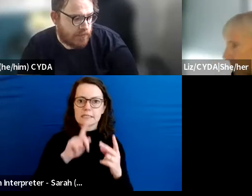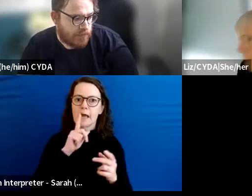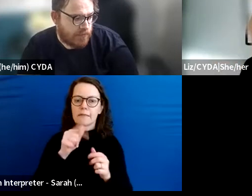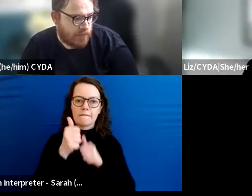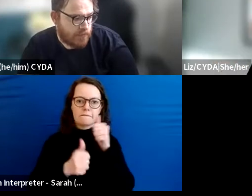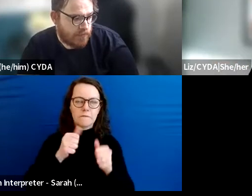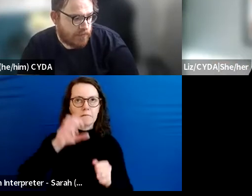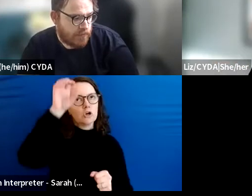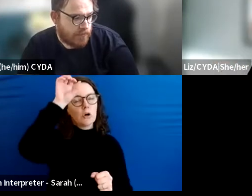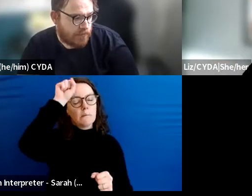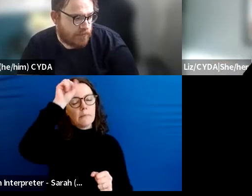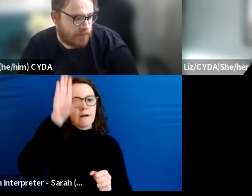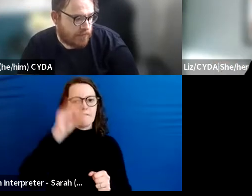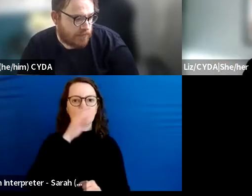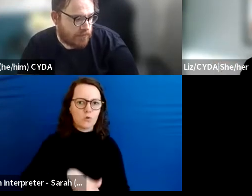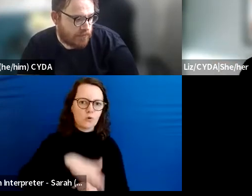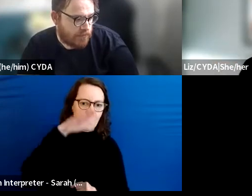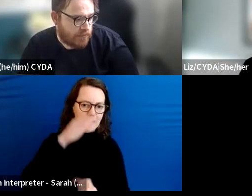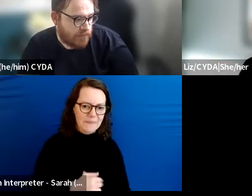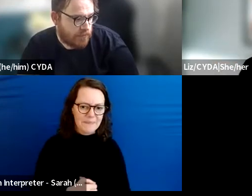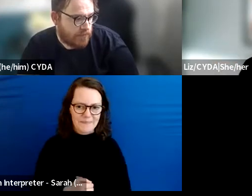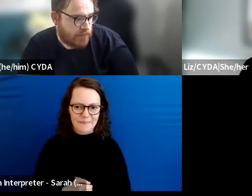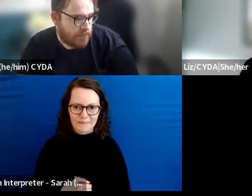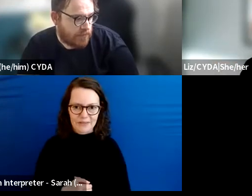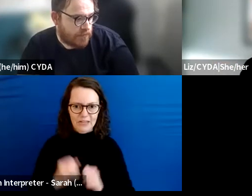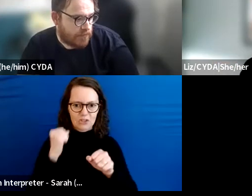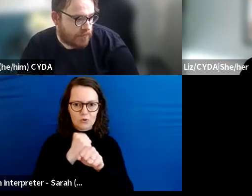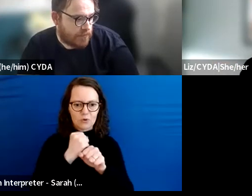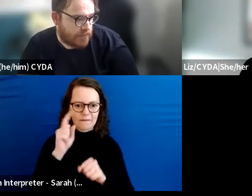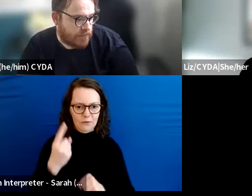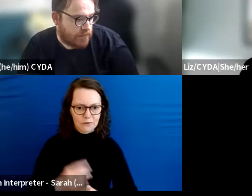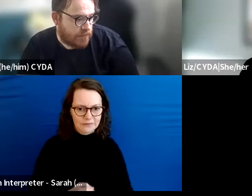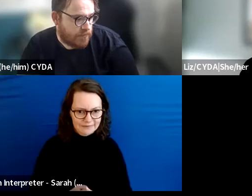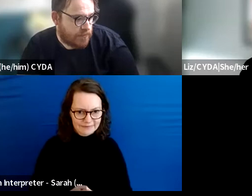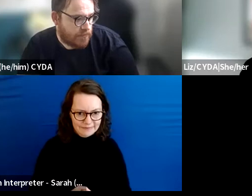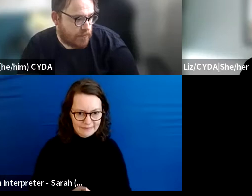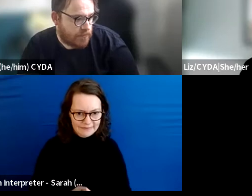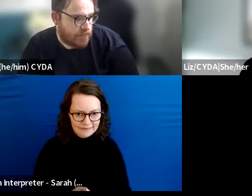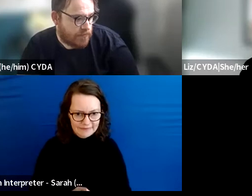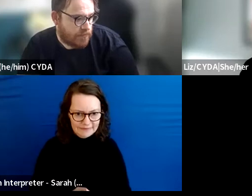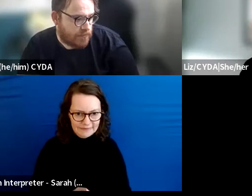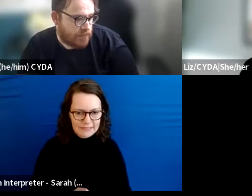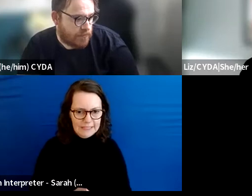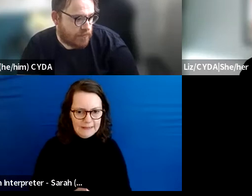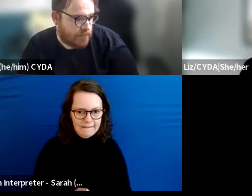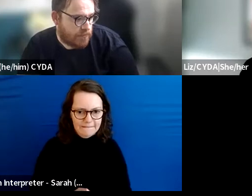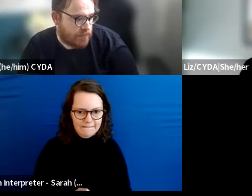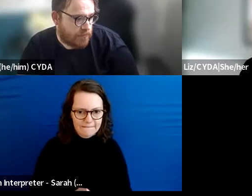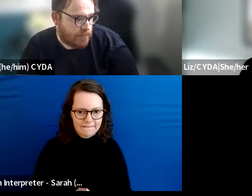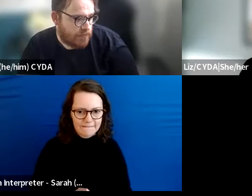I believe George's fast.